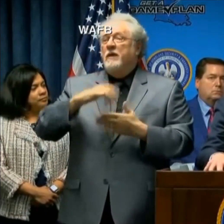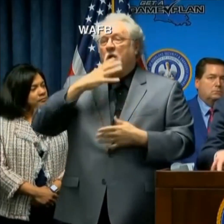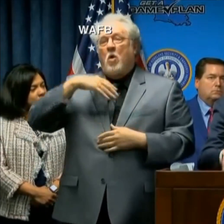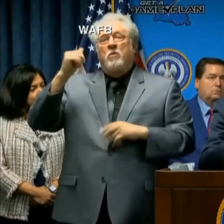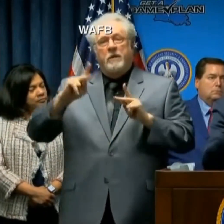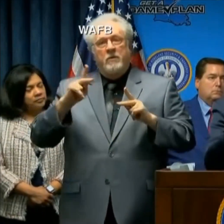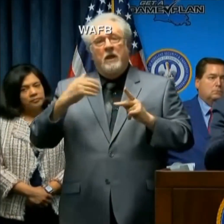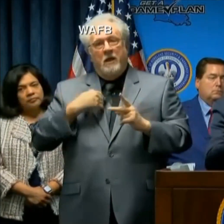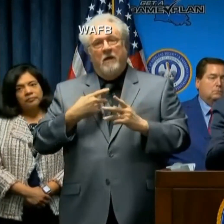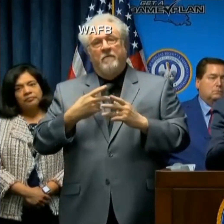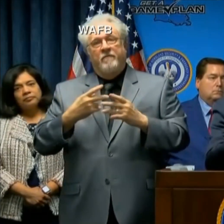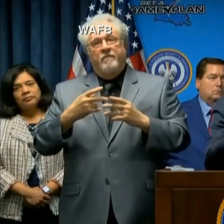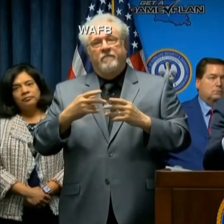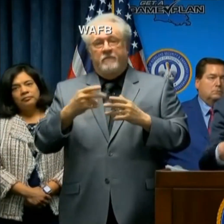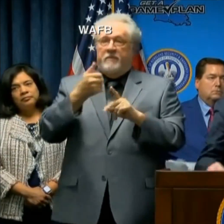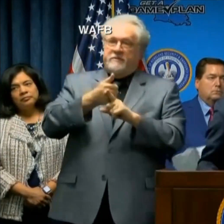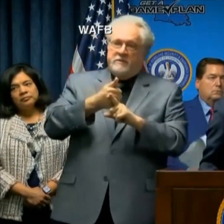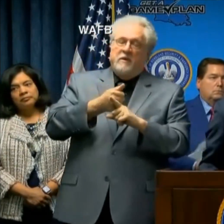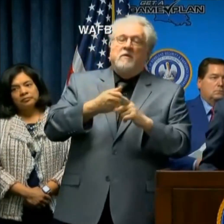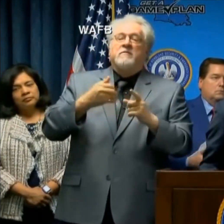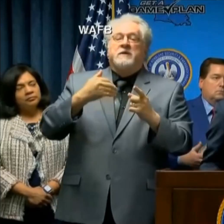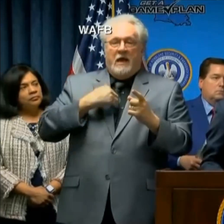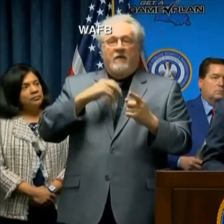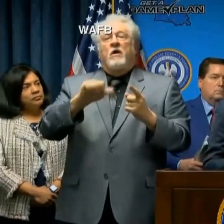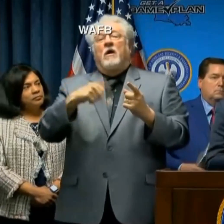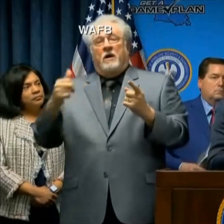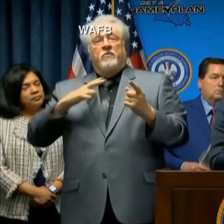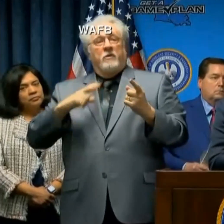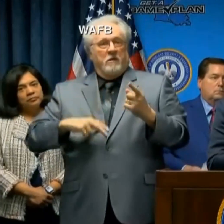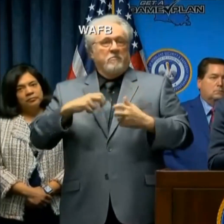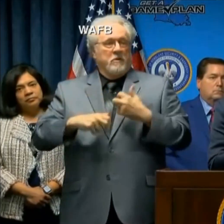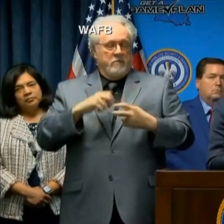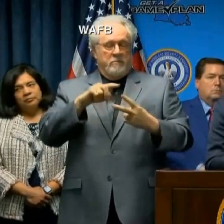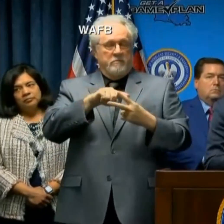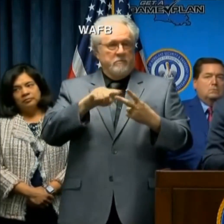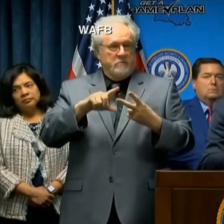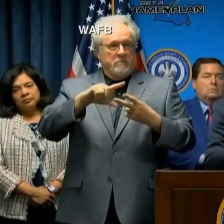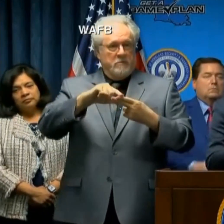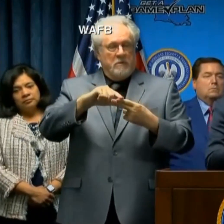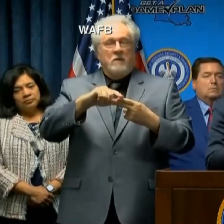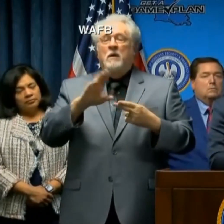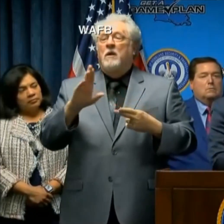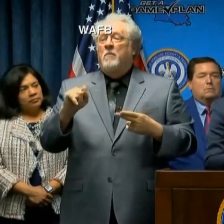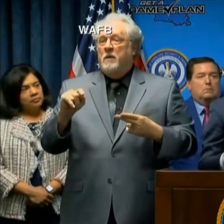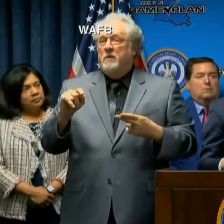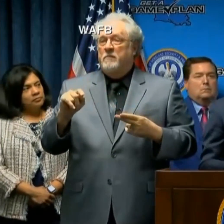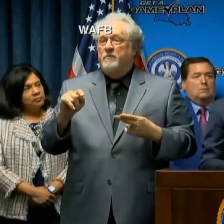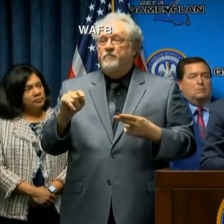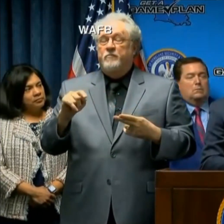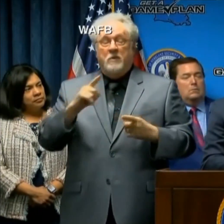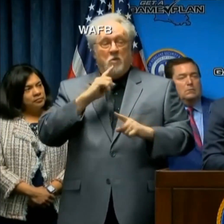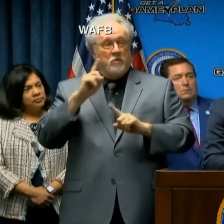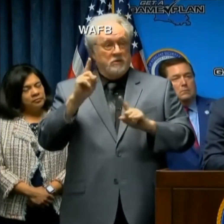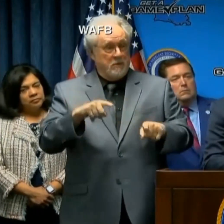have themselves underlying conditions but the the response as it relates to